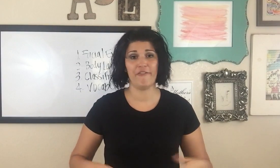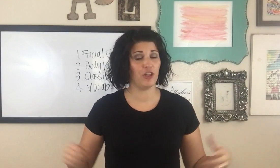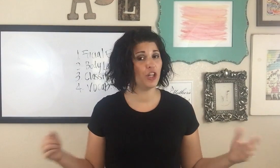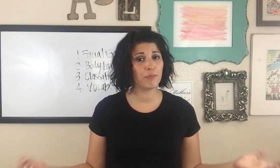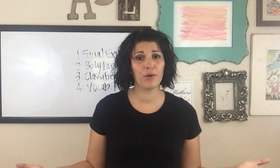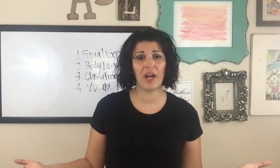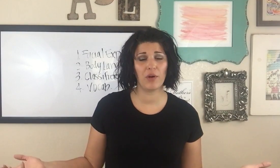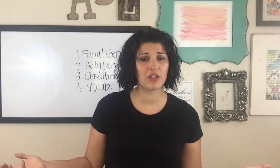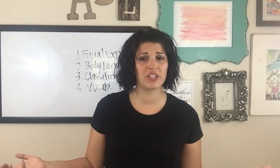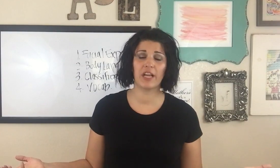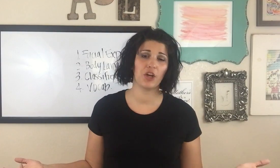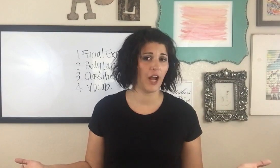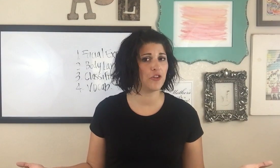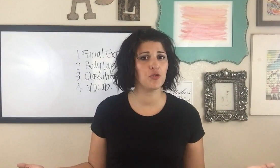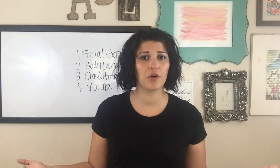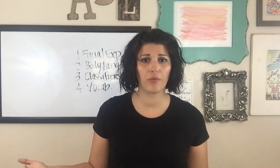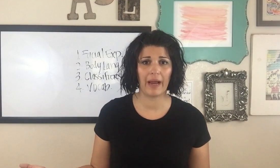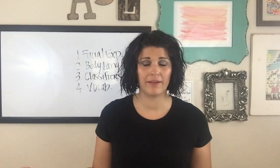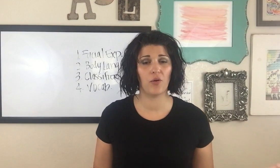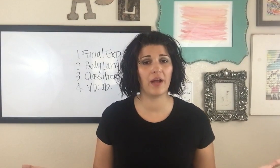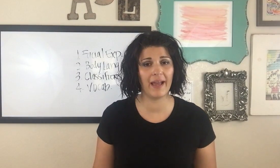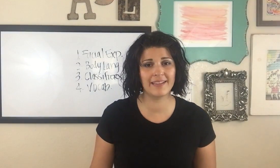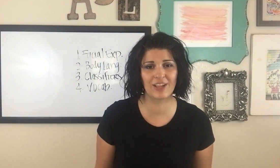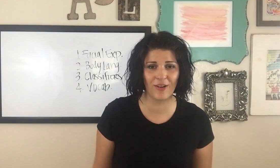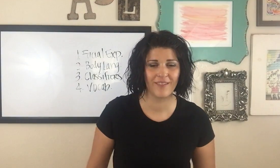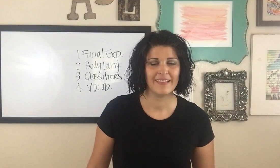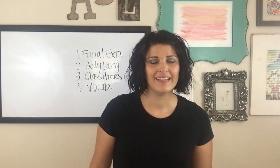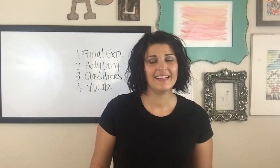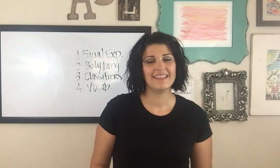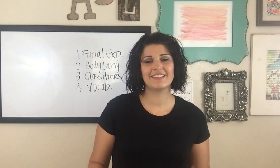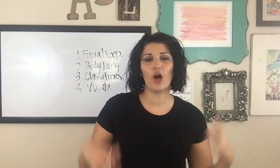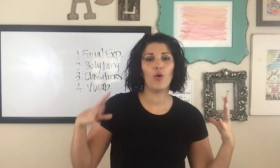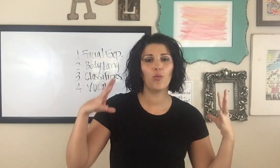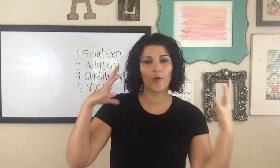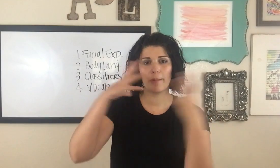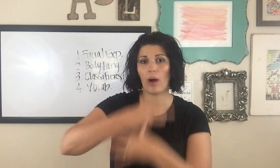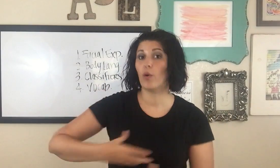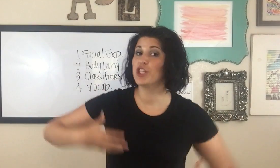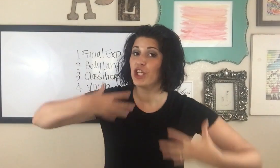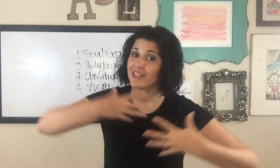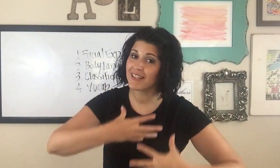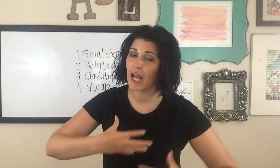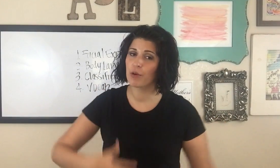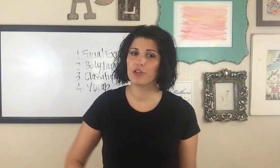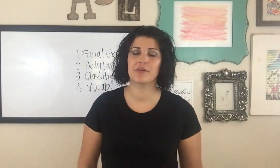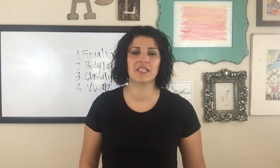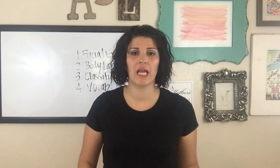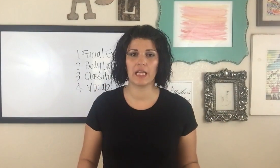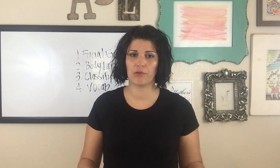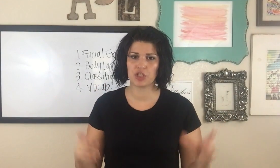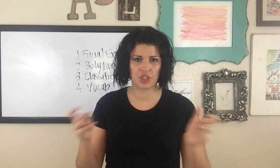if you look pretty what you're singing, you're not doing it right. Okay. So don't worry about what you look like when you're doing sign language.